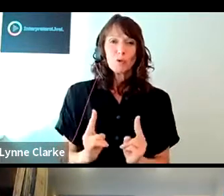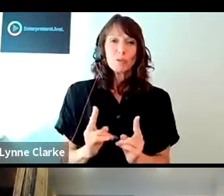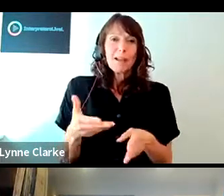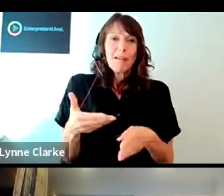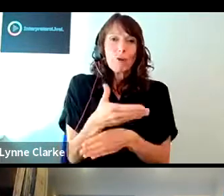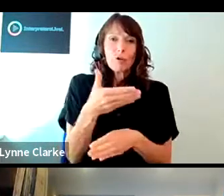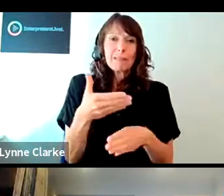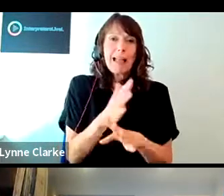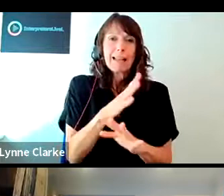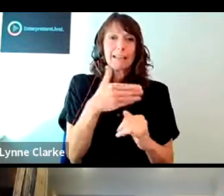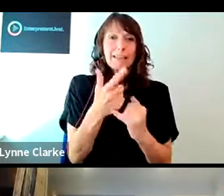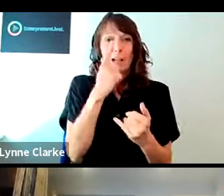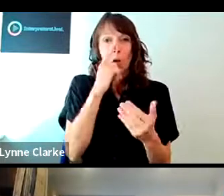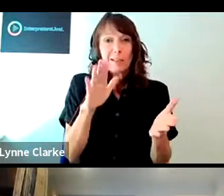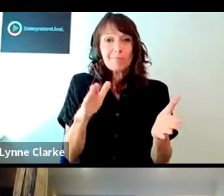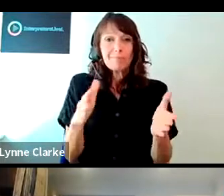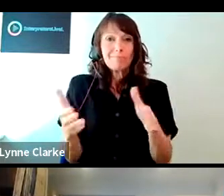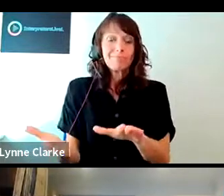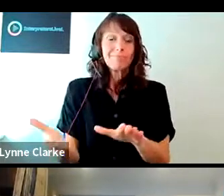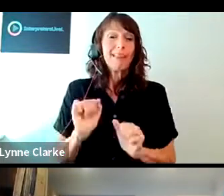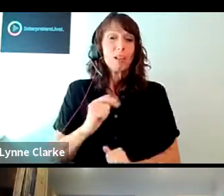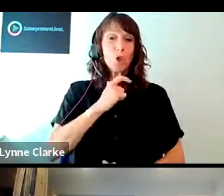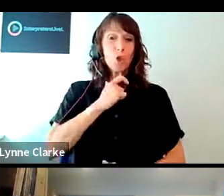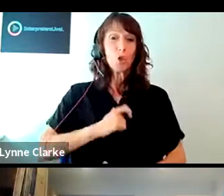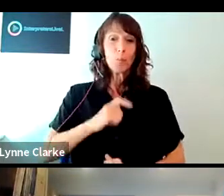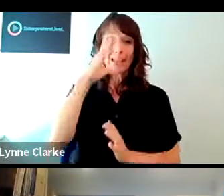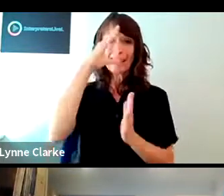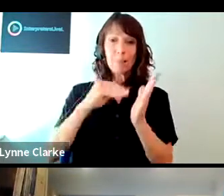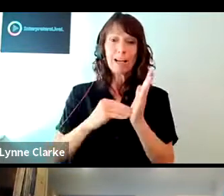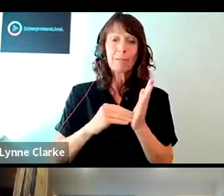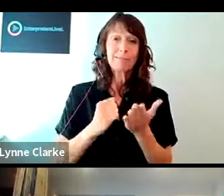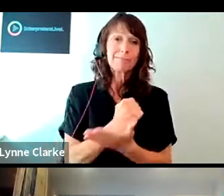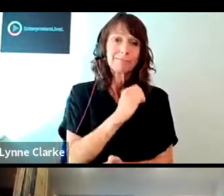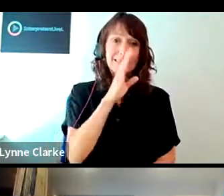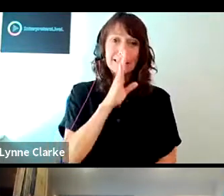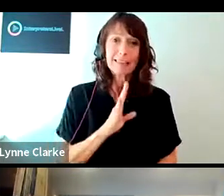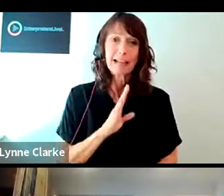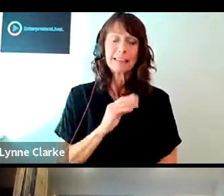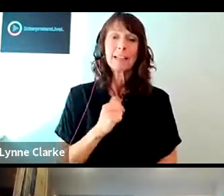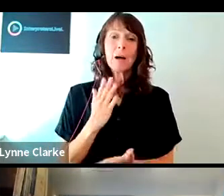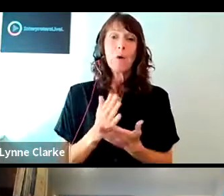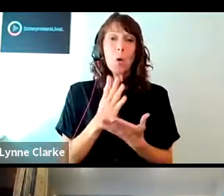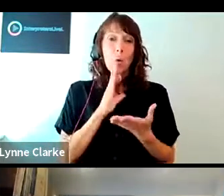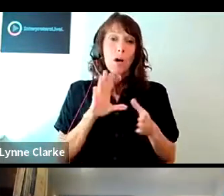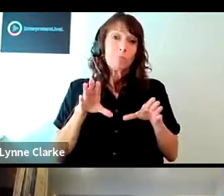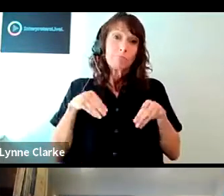we die, that is the human experience, as sad as it might be. So we need to embrace that and realize